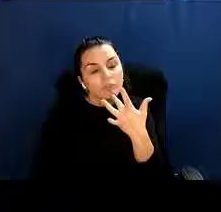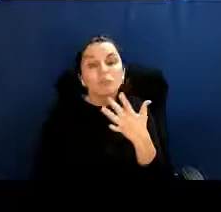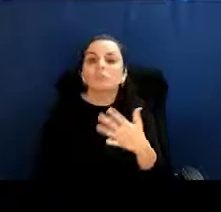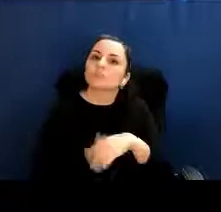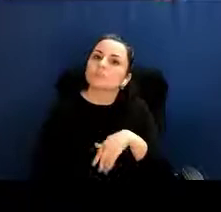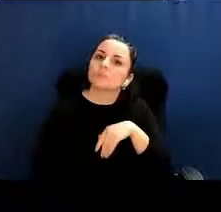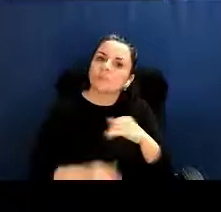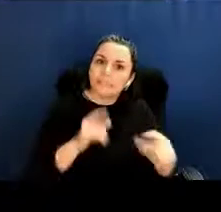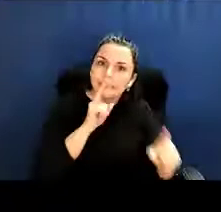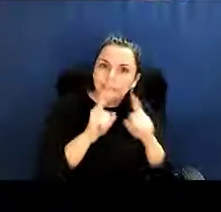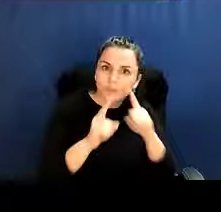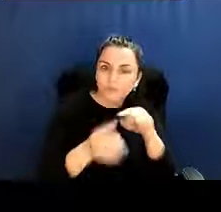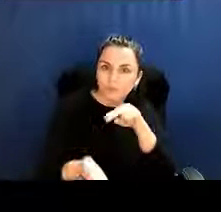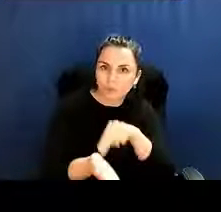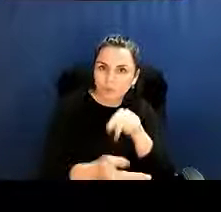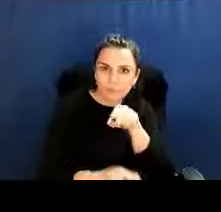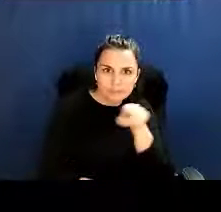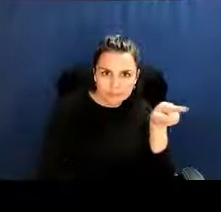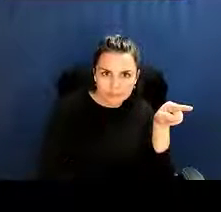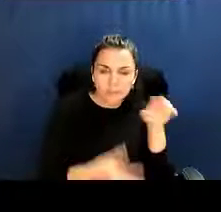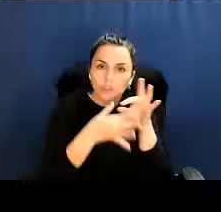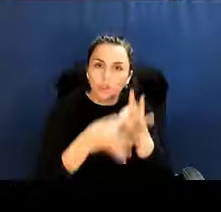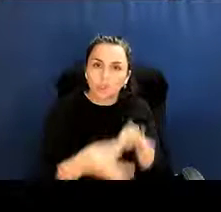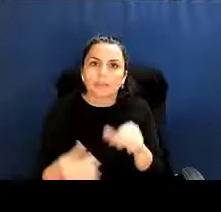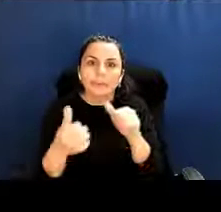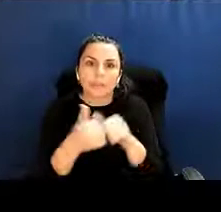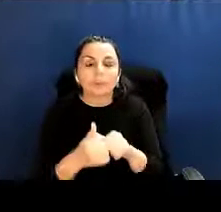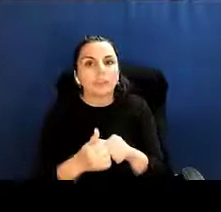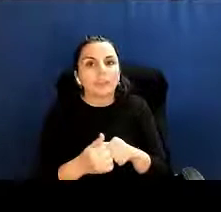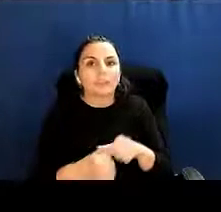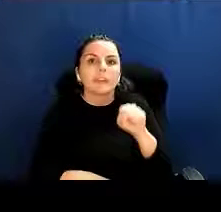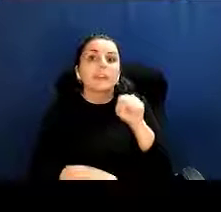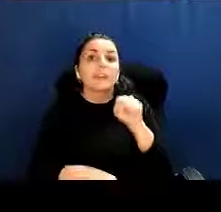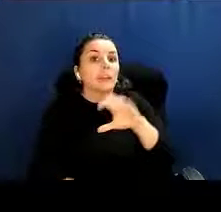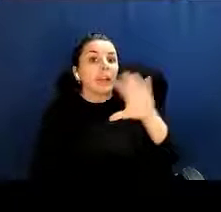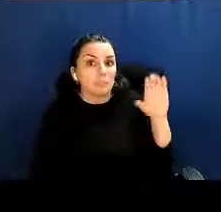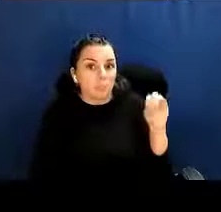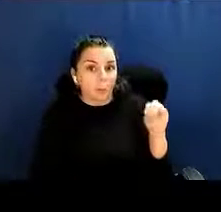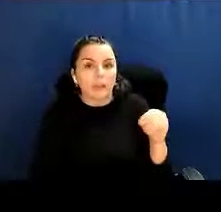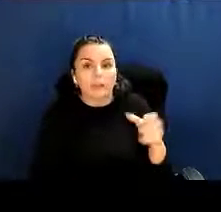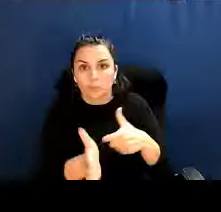on employer-mandated vaccinations and requests for religious exemptions,